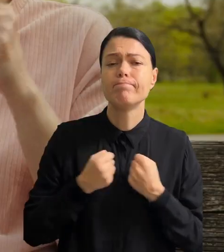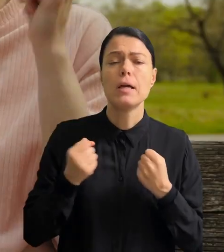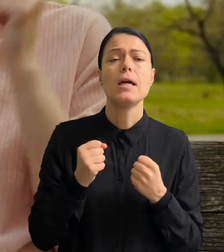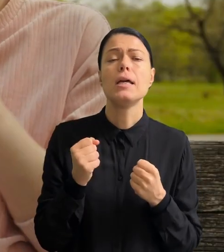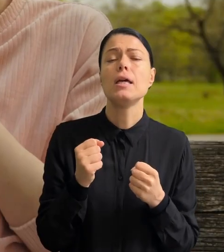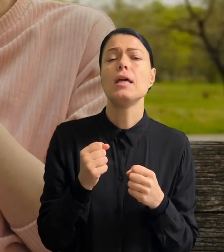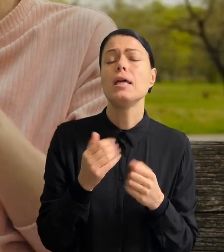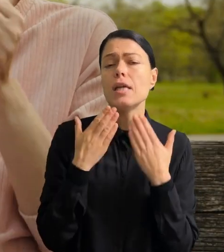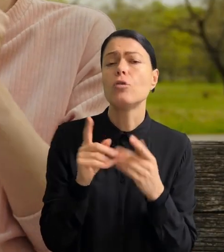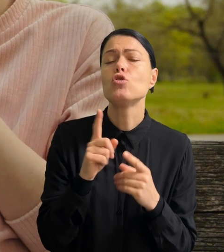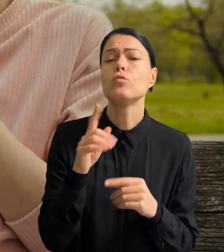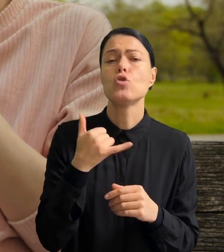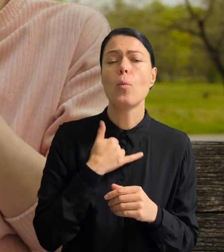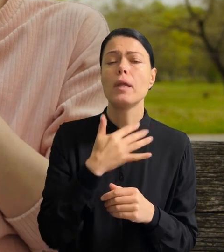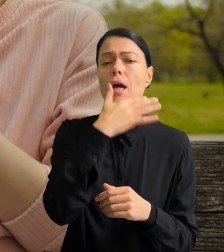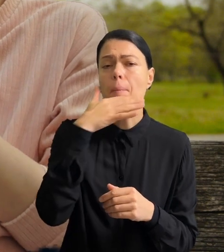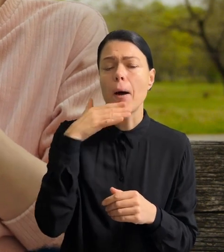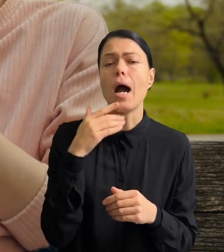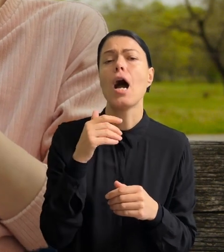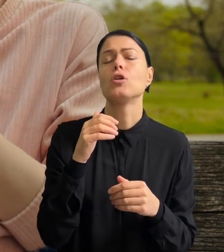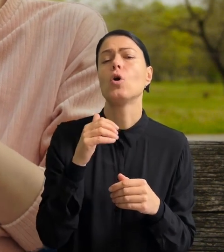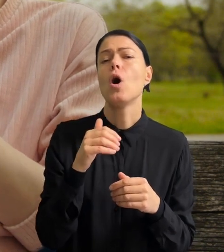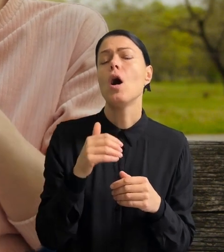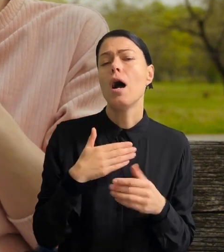Thanks to my close circle of activists,